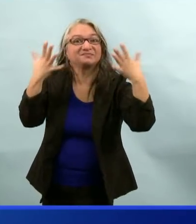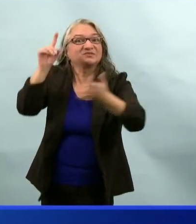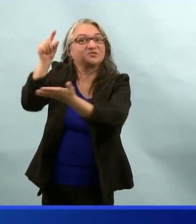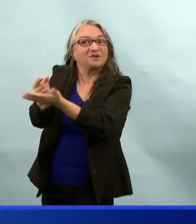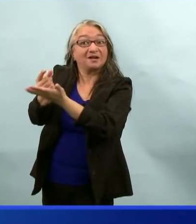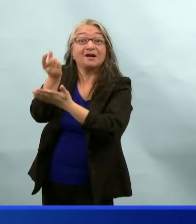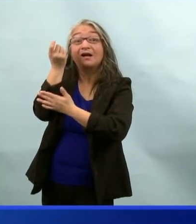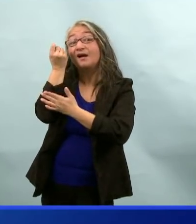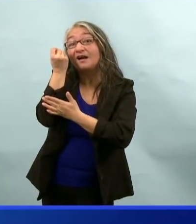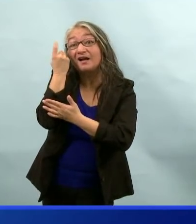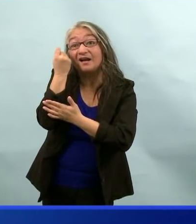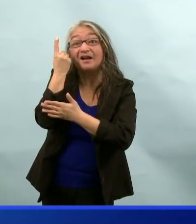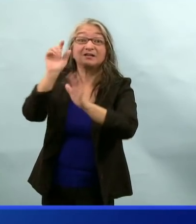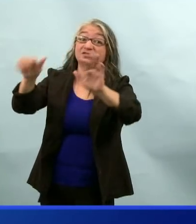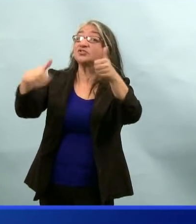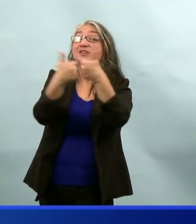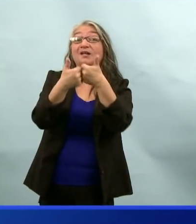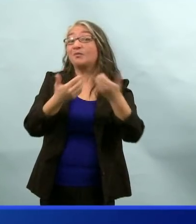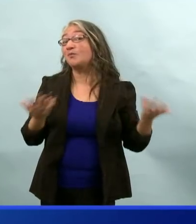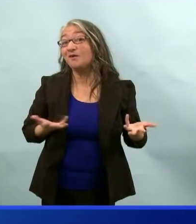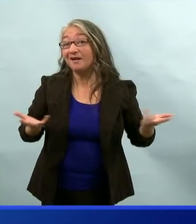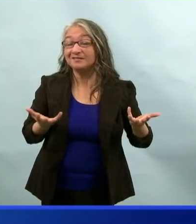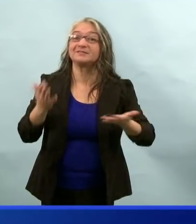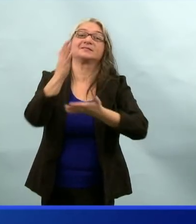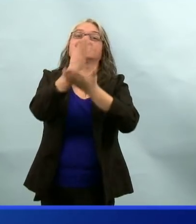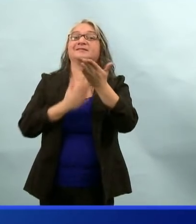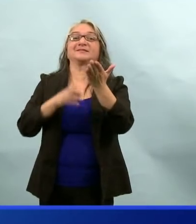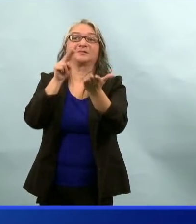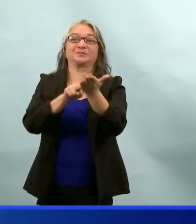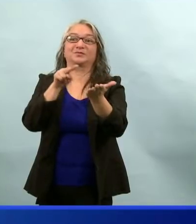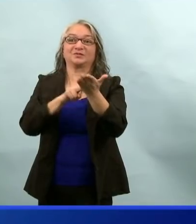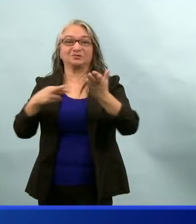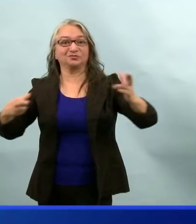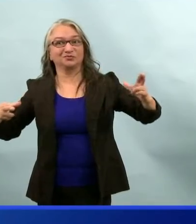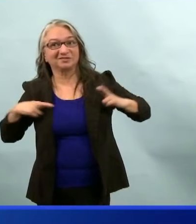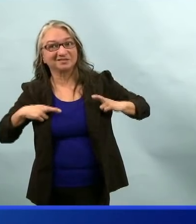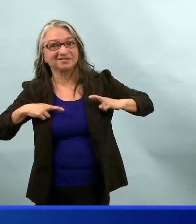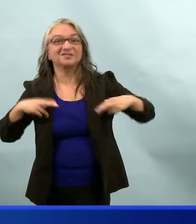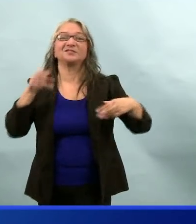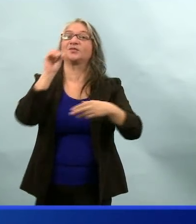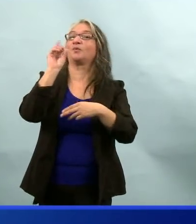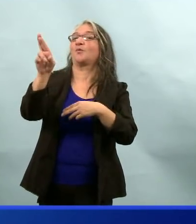we are always trying to look for staff who might be ready and willing to come into the icu